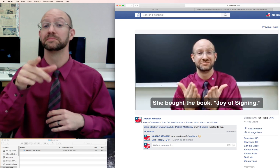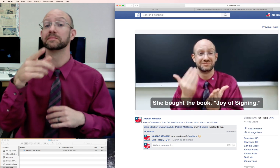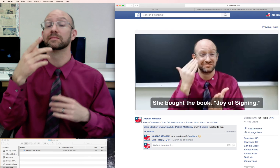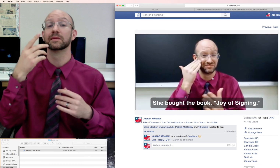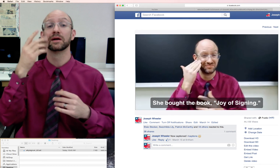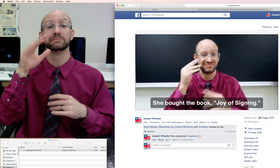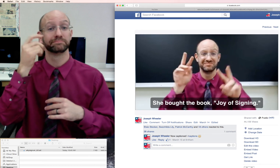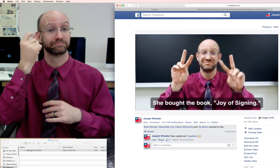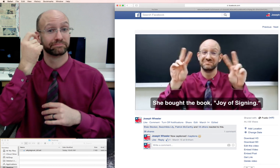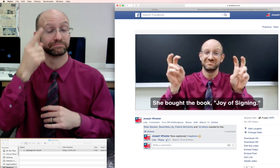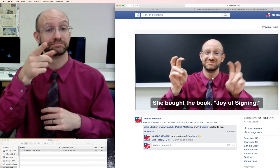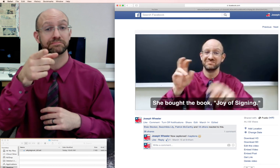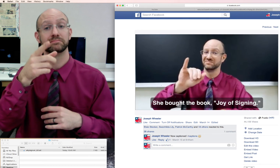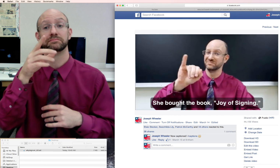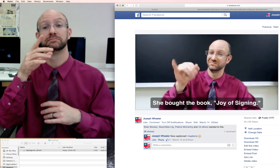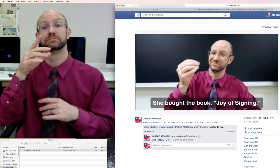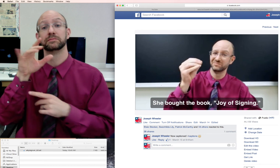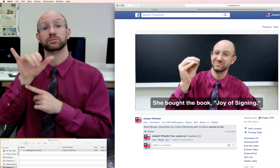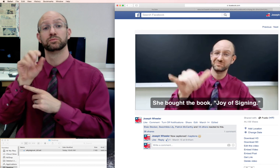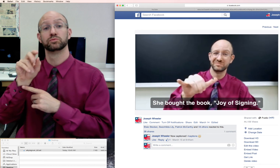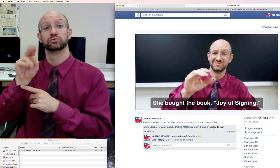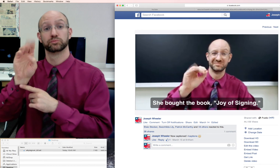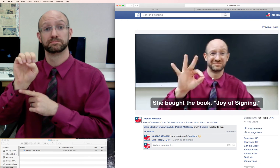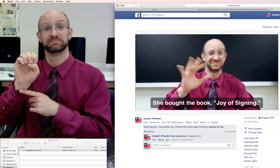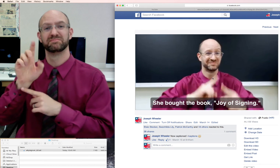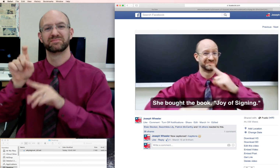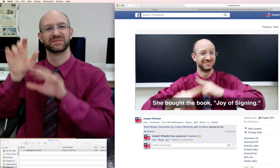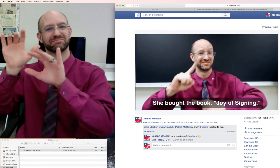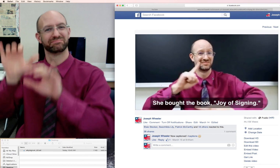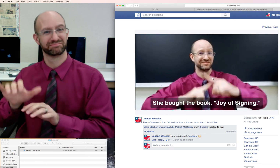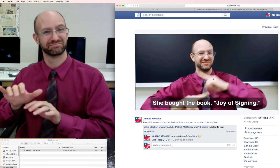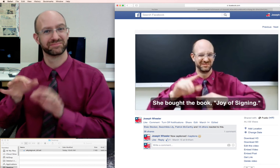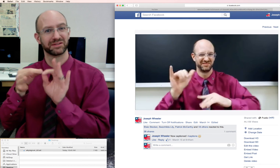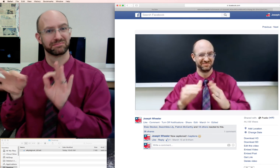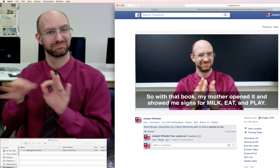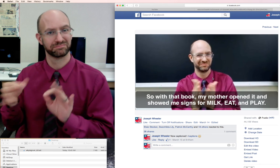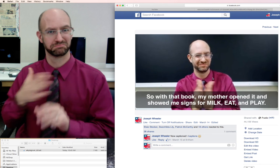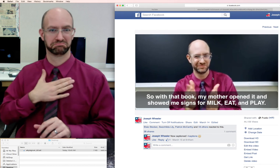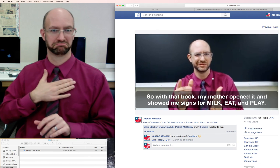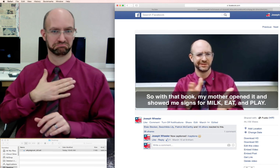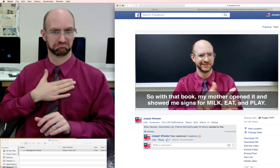Now you understand why you need to caption it on YouTube like the way I do